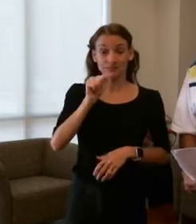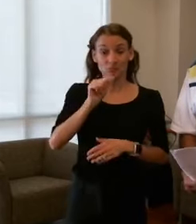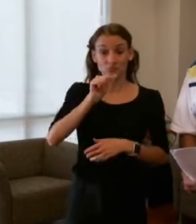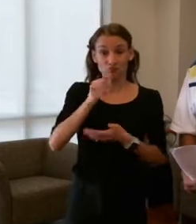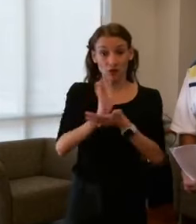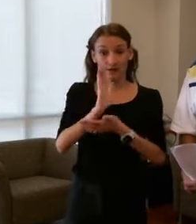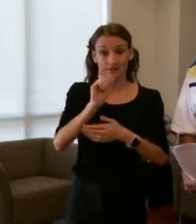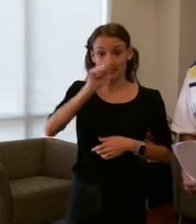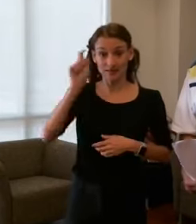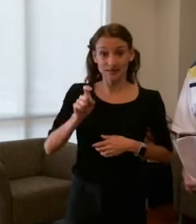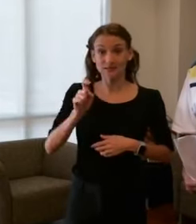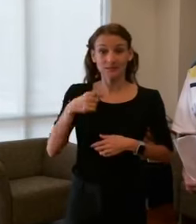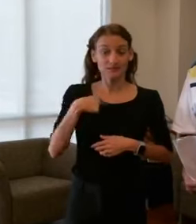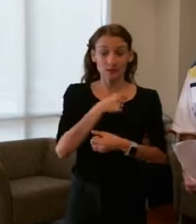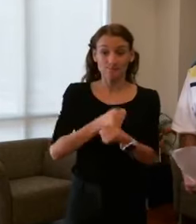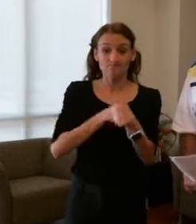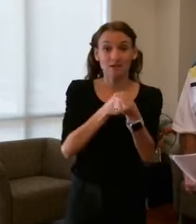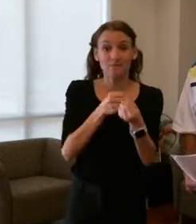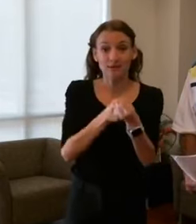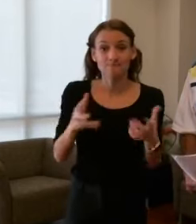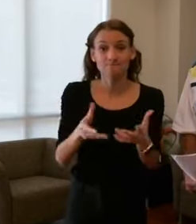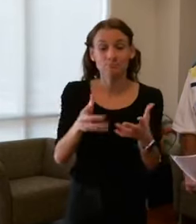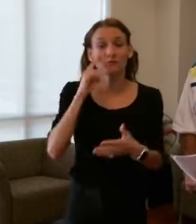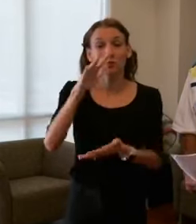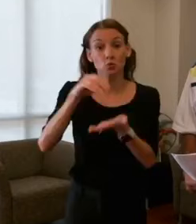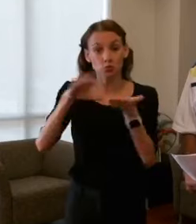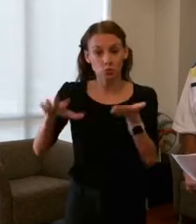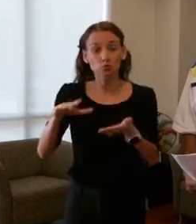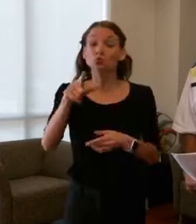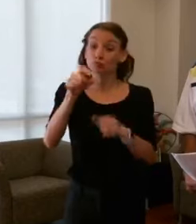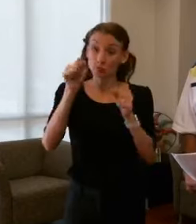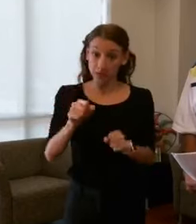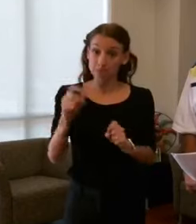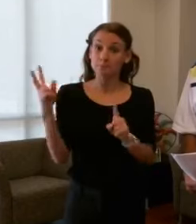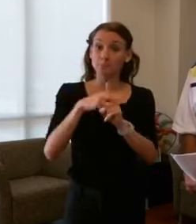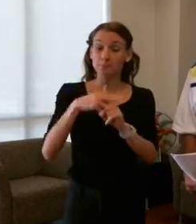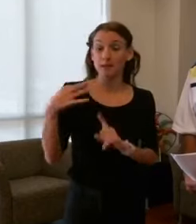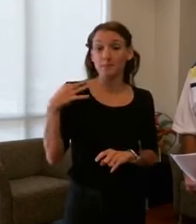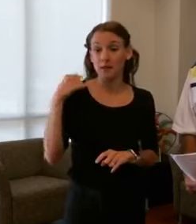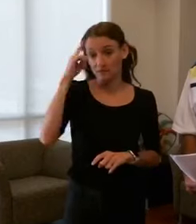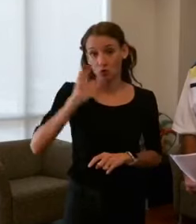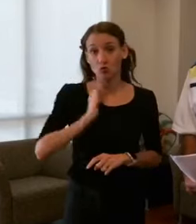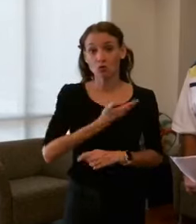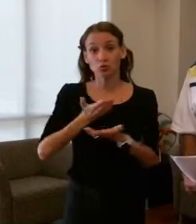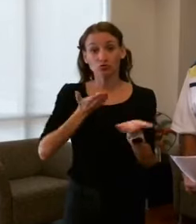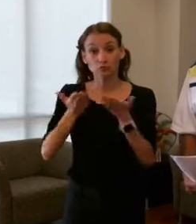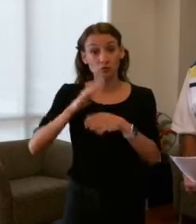to advocate specifically for your student, you have the option of applying for our services online